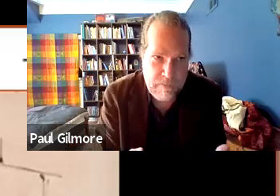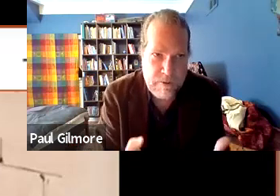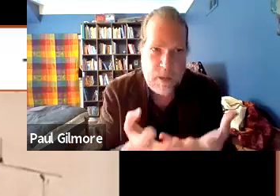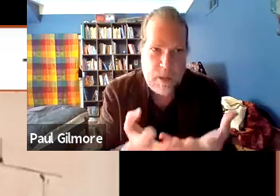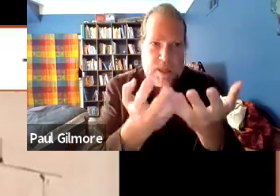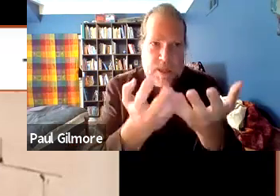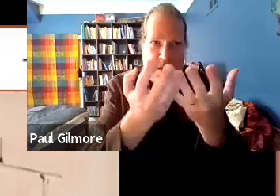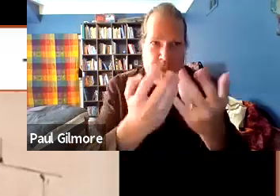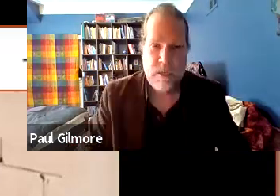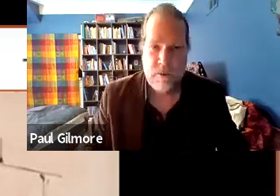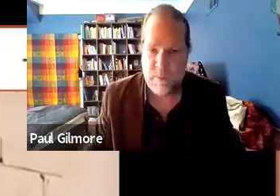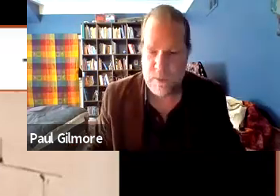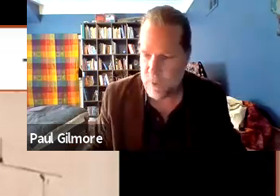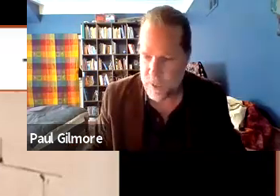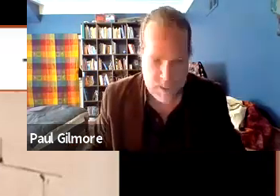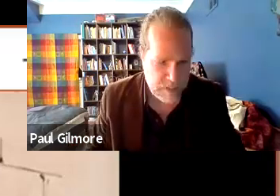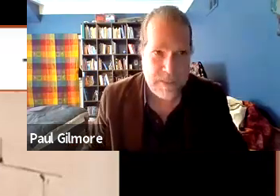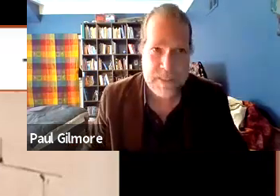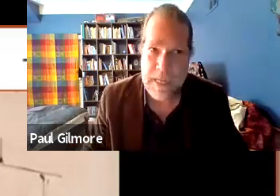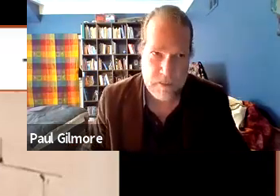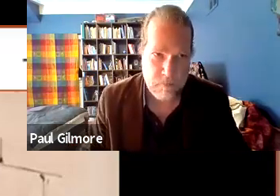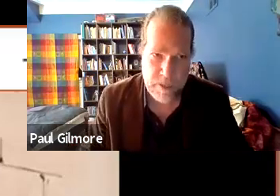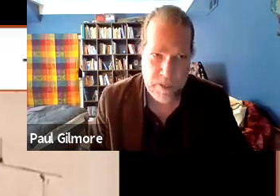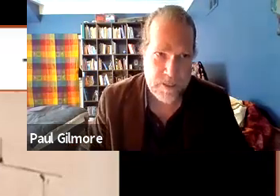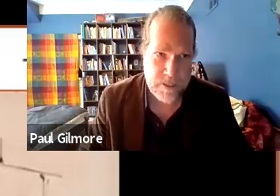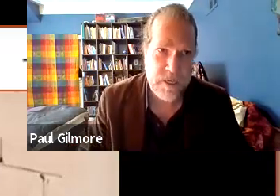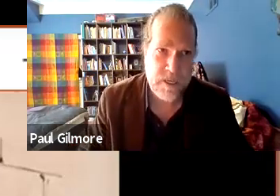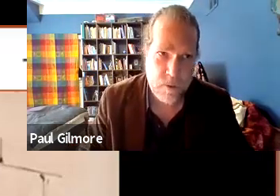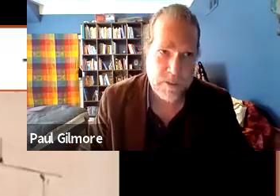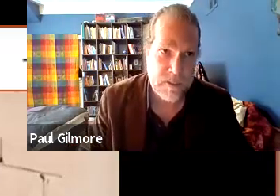everybody's conditions would be raised. But that's not the way our history has worked.